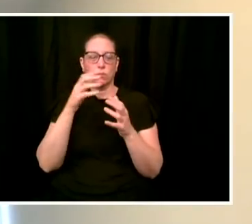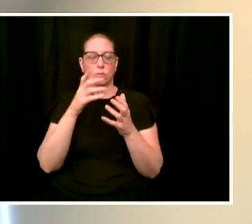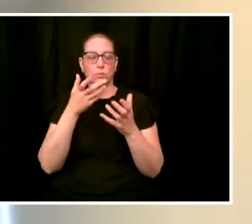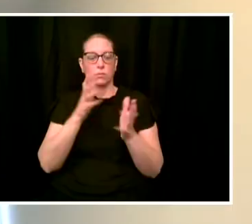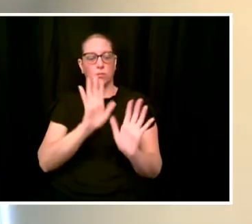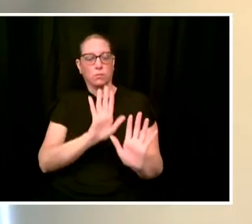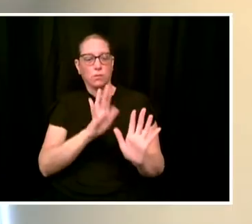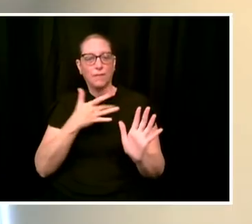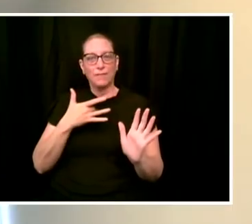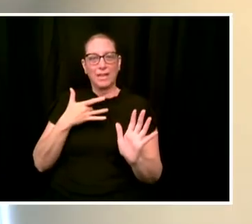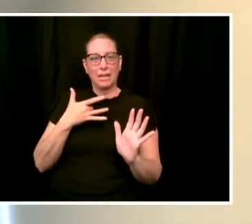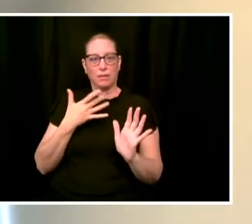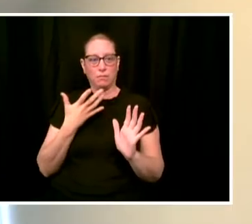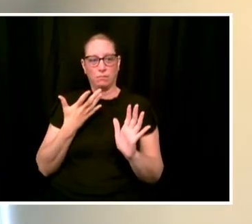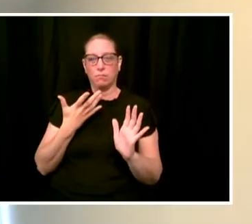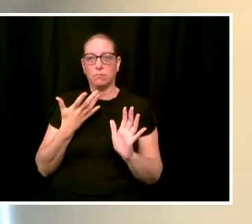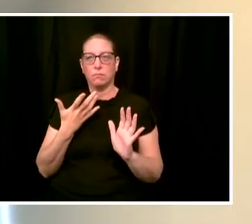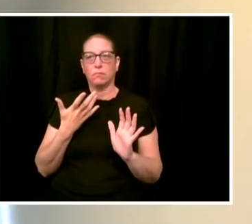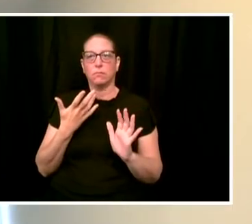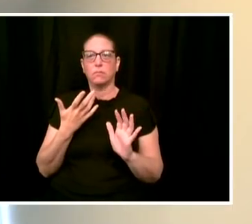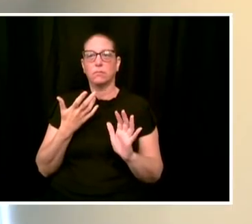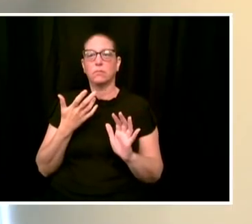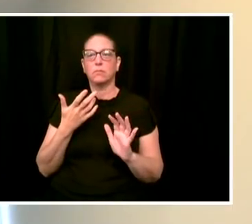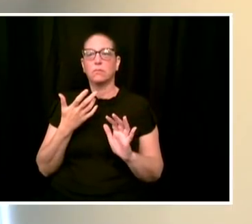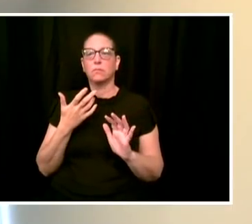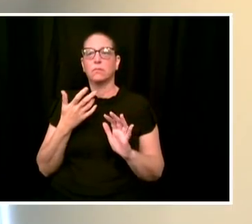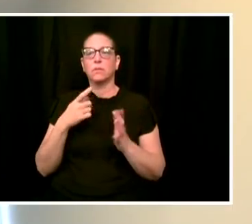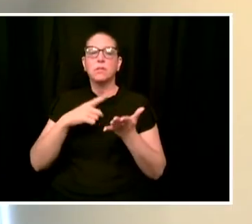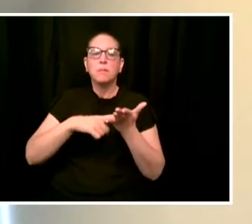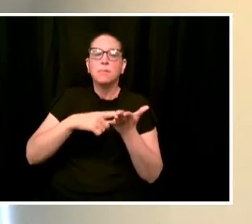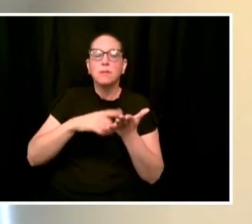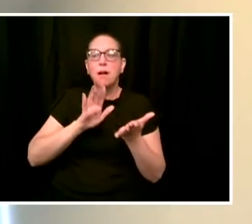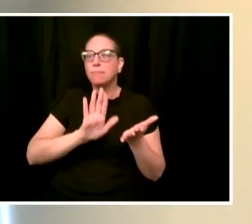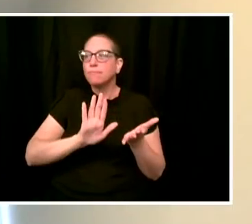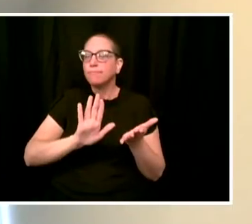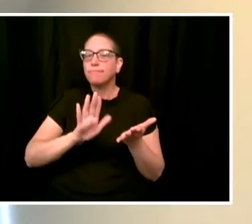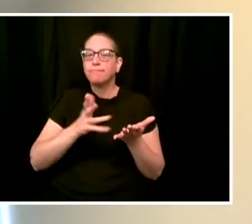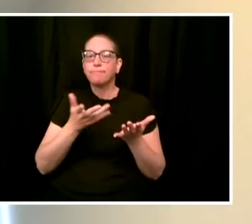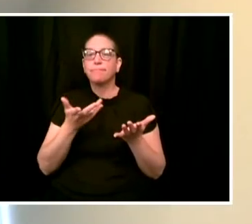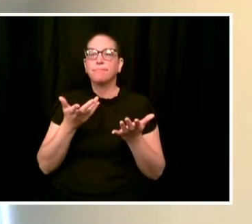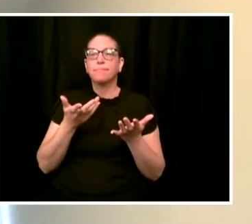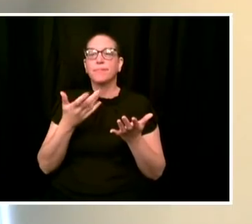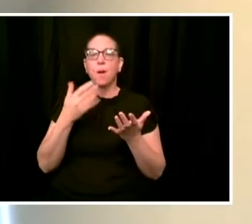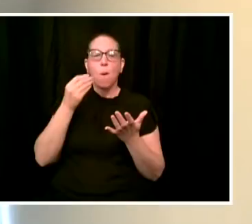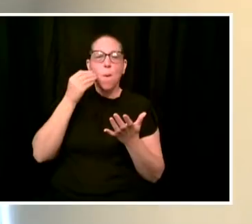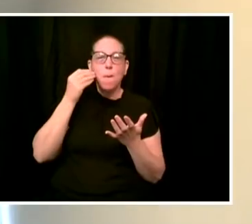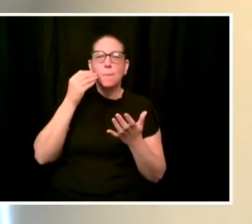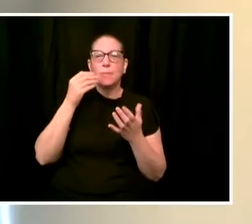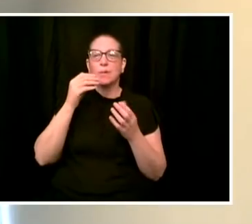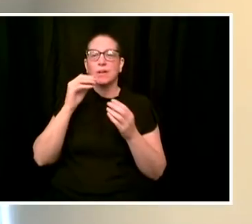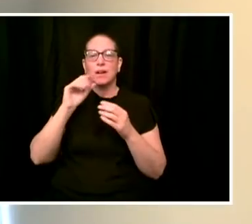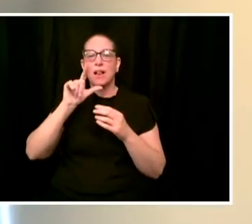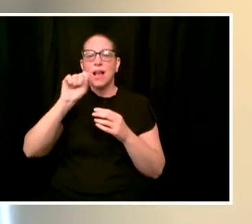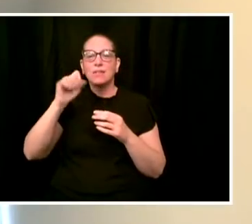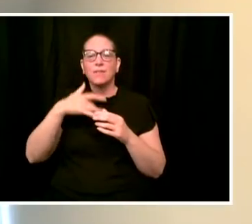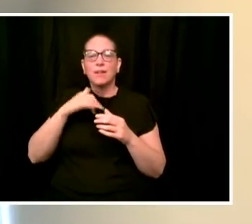ABLE TO BRING PEOPLE IN FOR A NIGHT OR OTW UNDER CIRCUMSTANCES IN